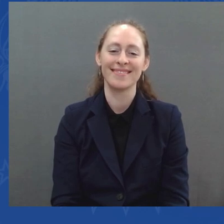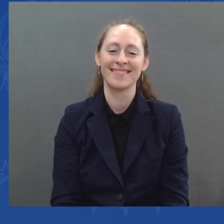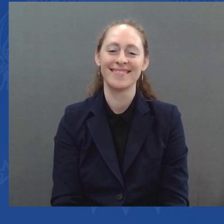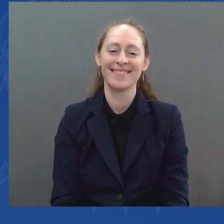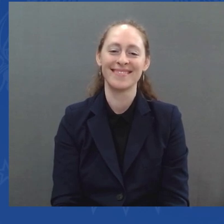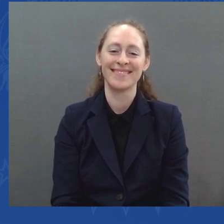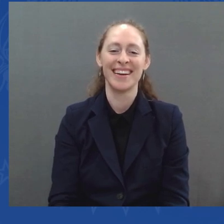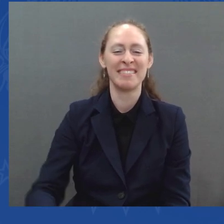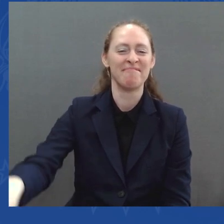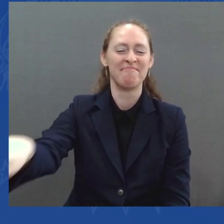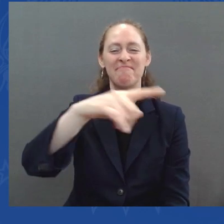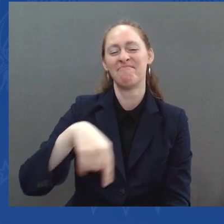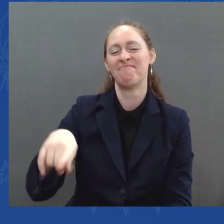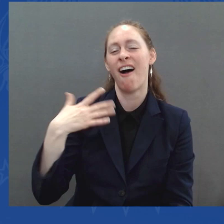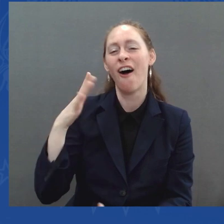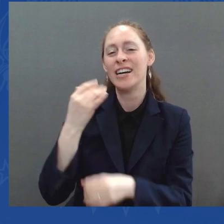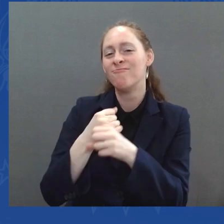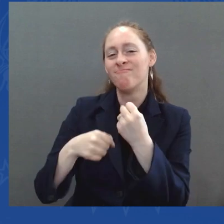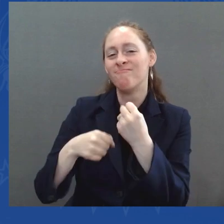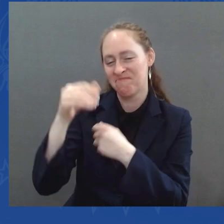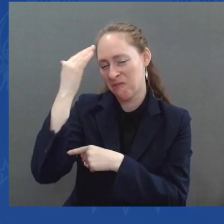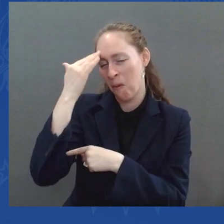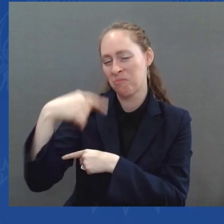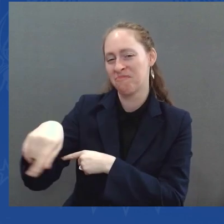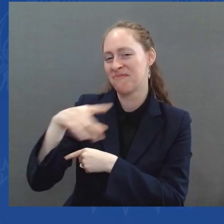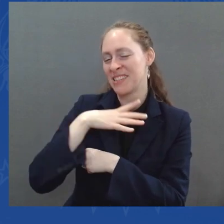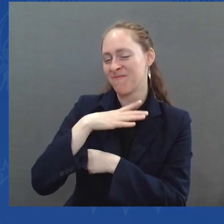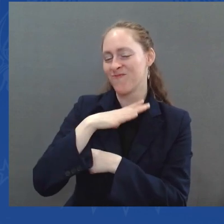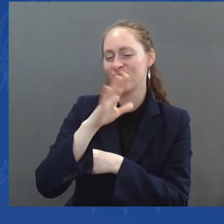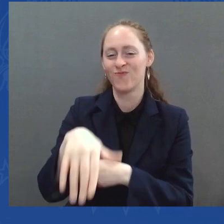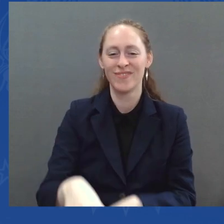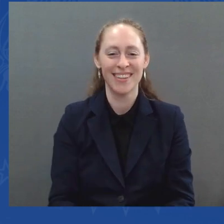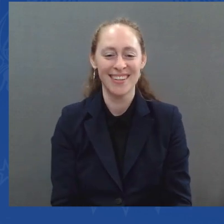My President, Joe Biden, Vice President Harris --